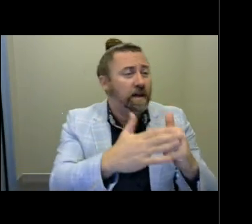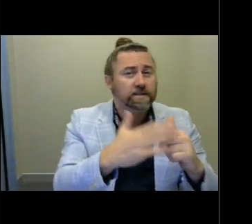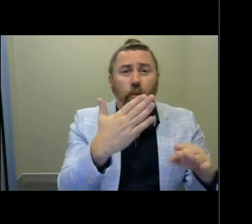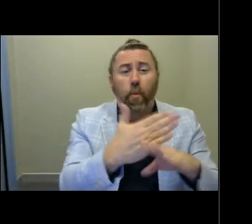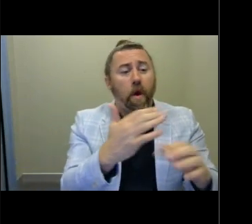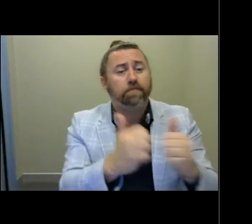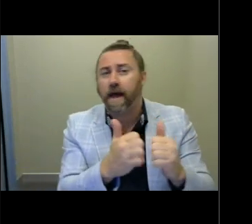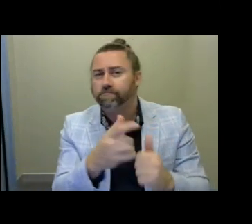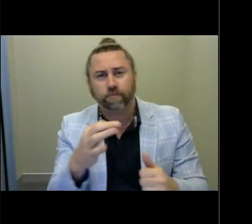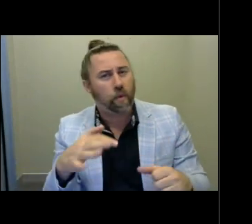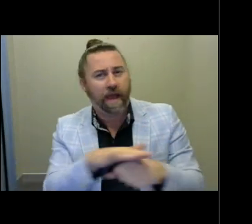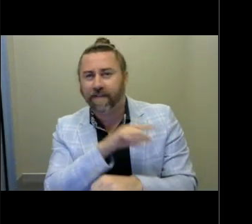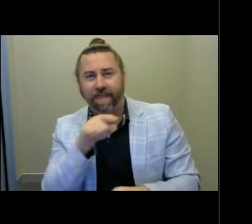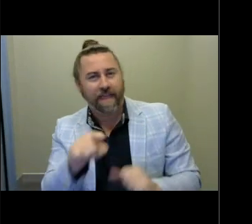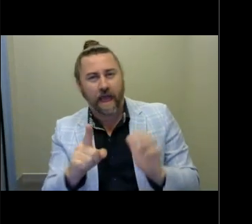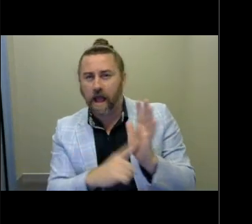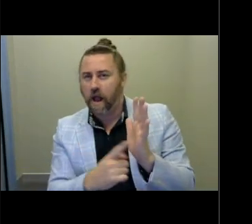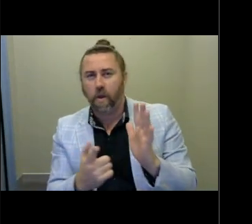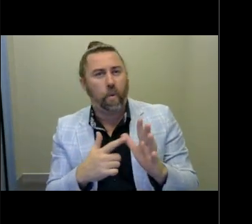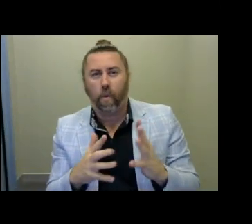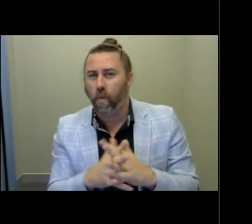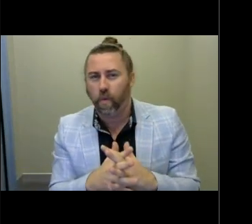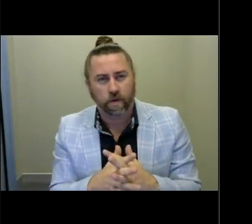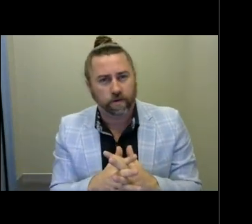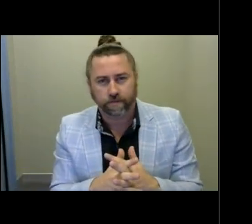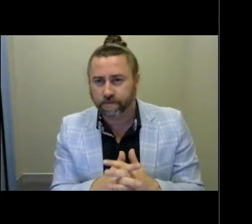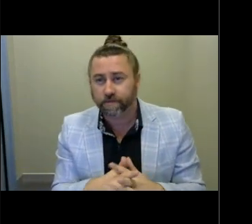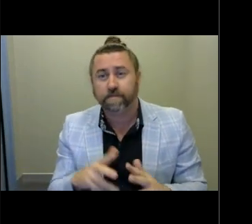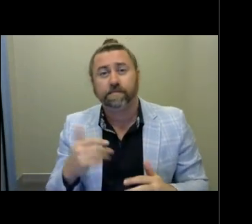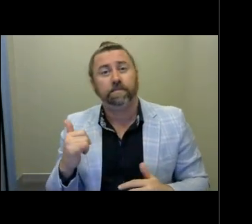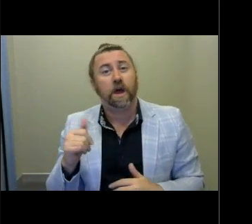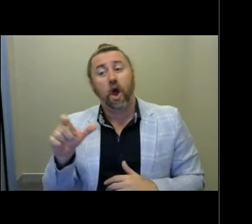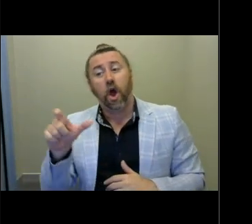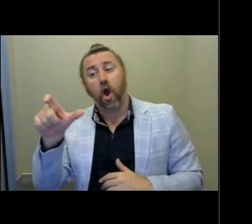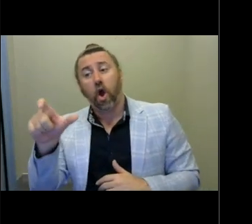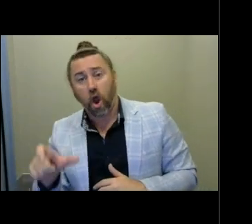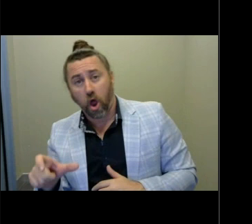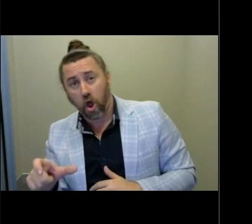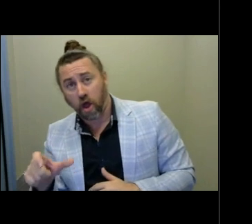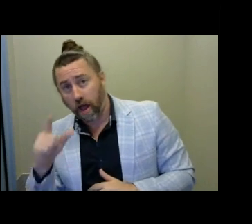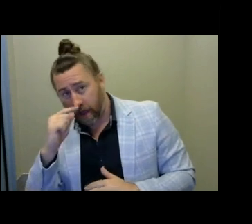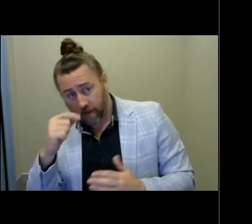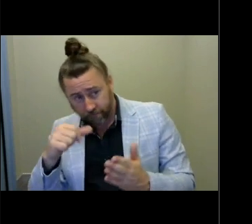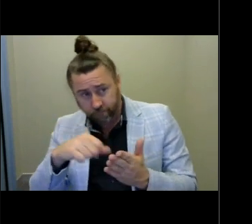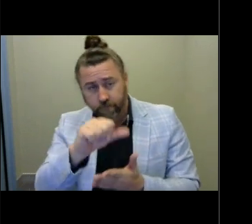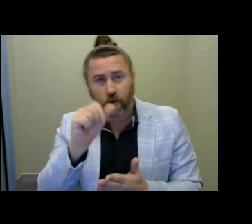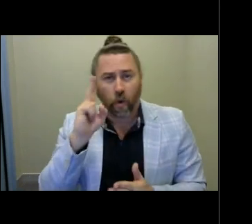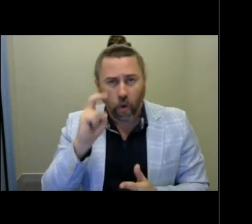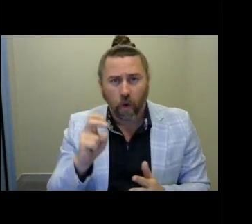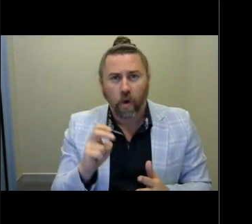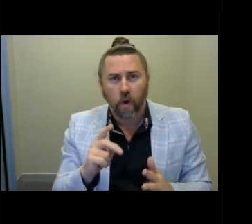It might be possible for a client to apply for a peace and good behaviour order if they